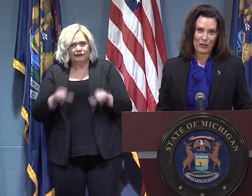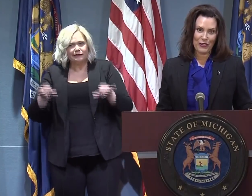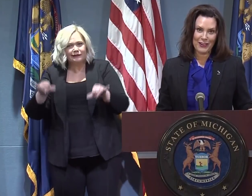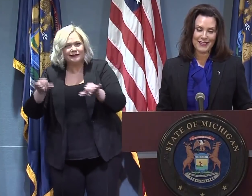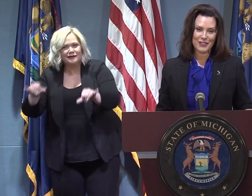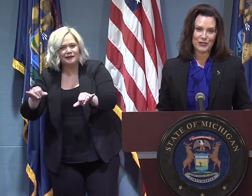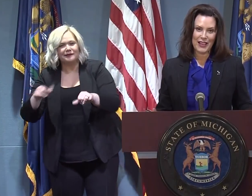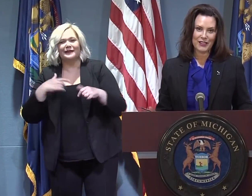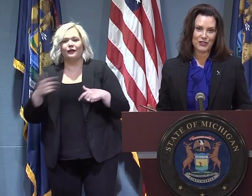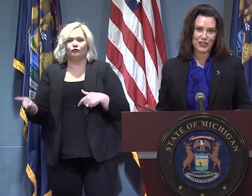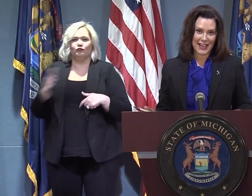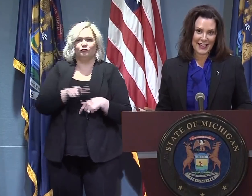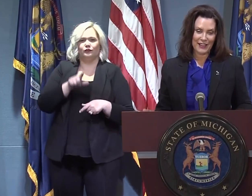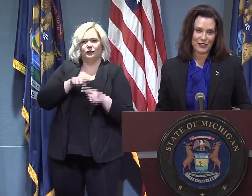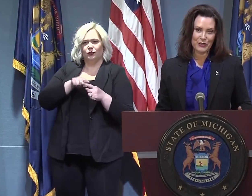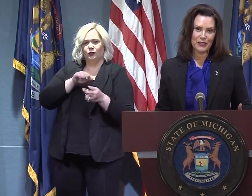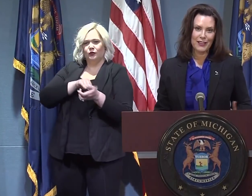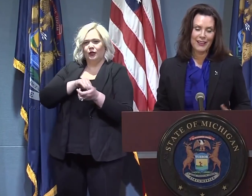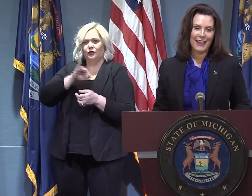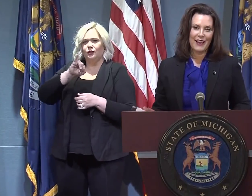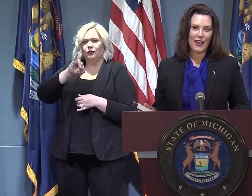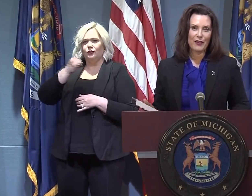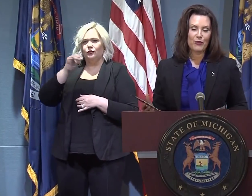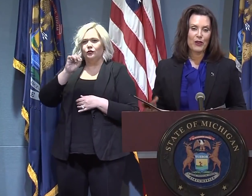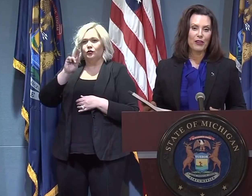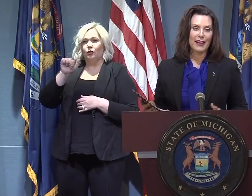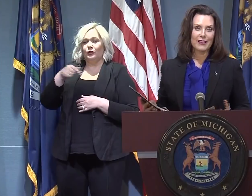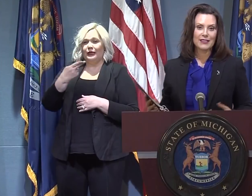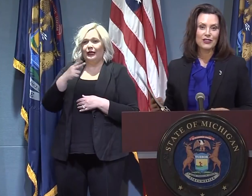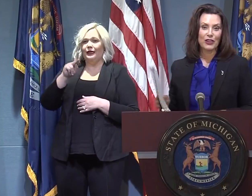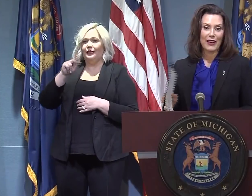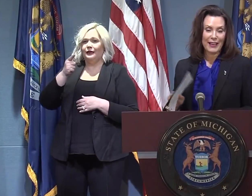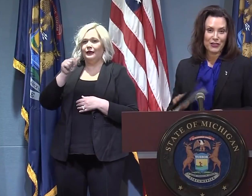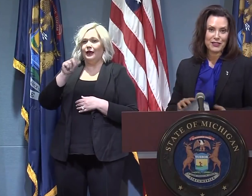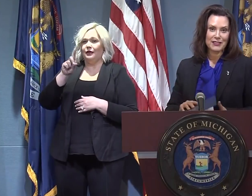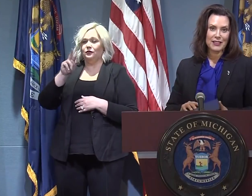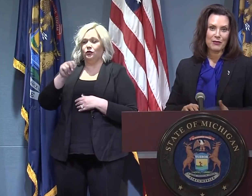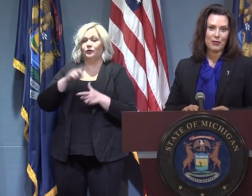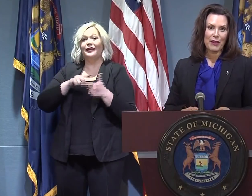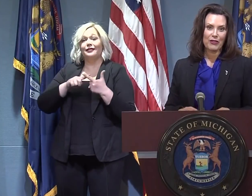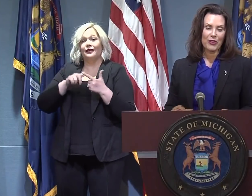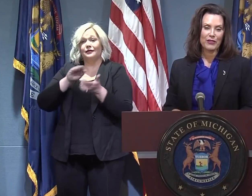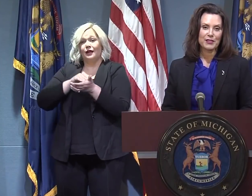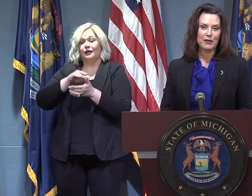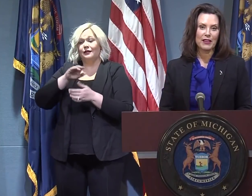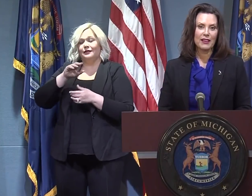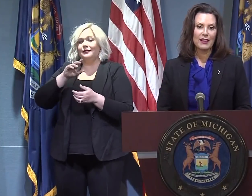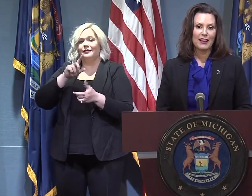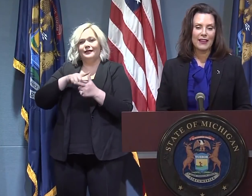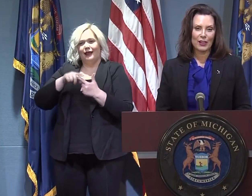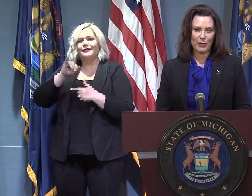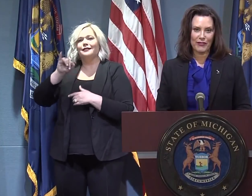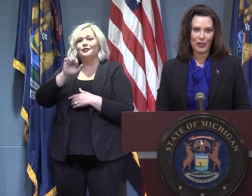WITH THAT I APPRECIATE YOU TUNING IN AS YOU HAVE DONE REGULARLY. I WILL HAND IT OVER TO THE